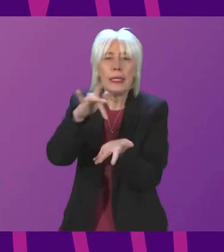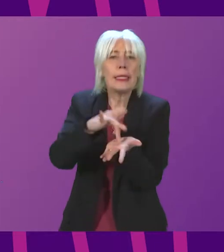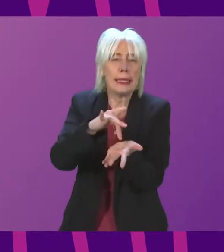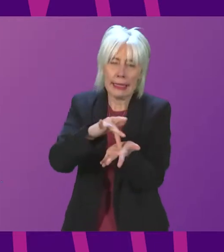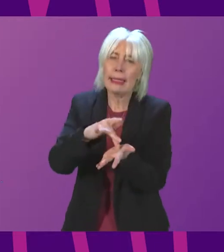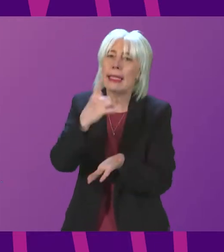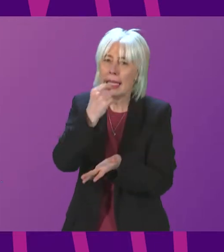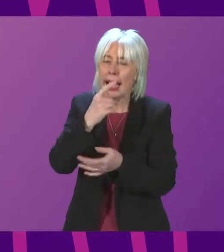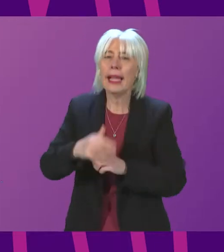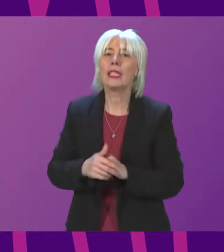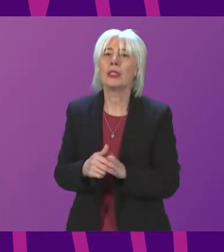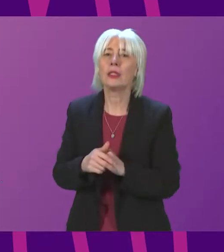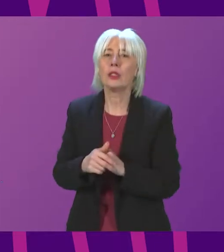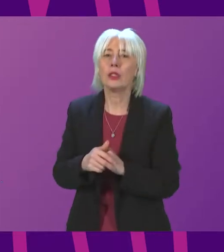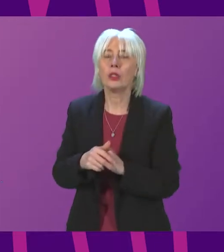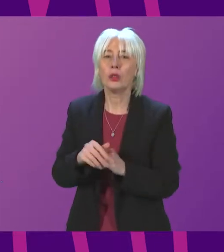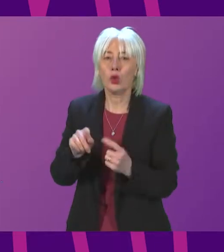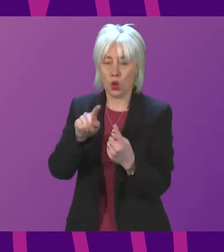There are two ways in which we can imagine that happening.